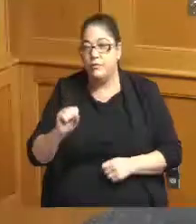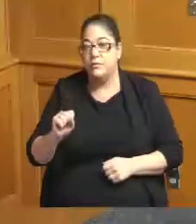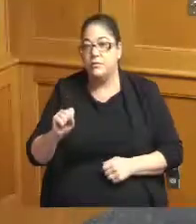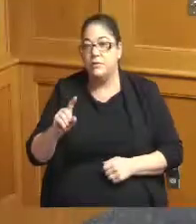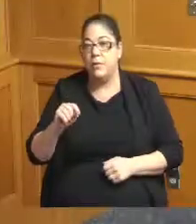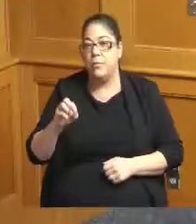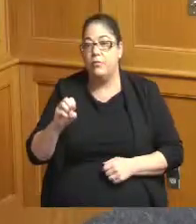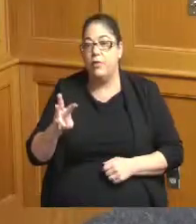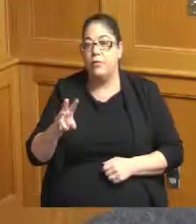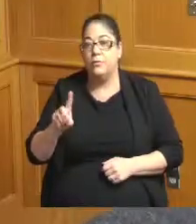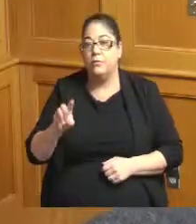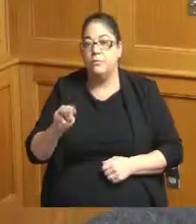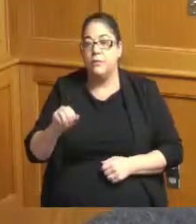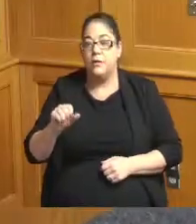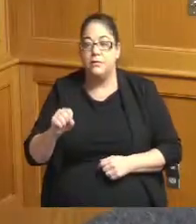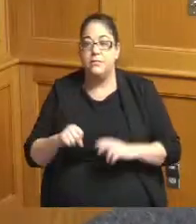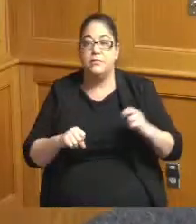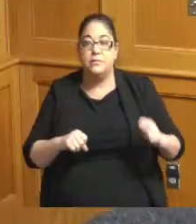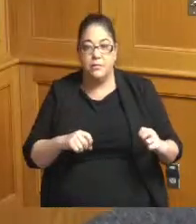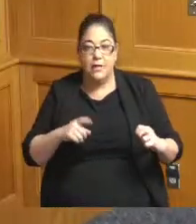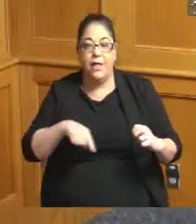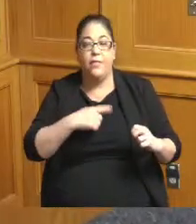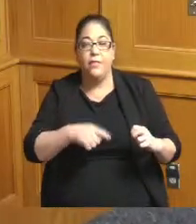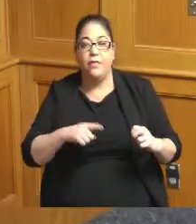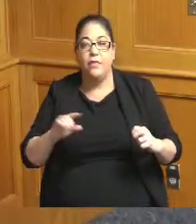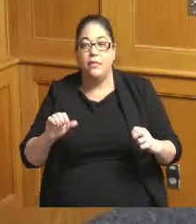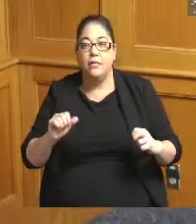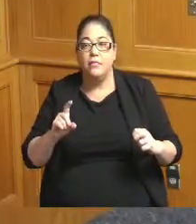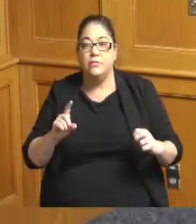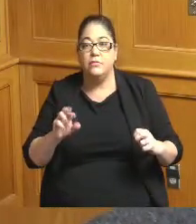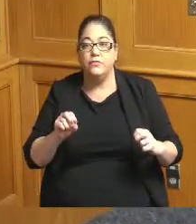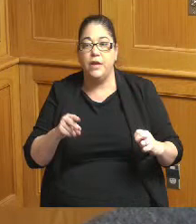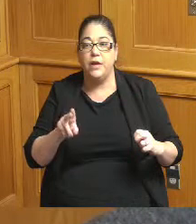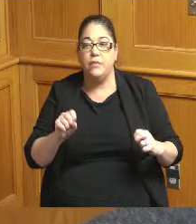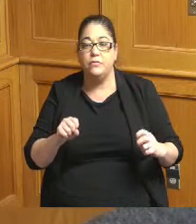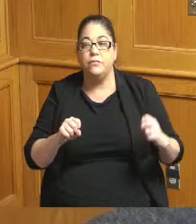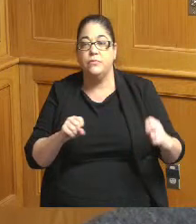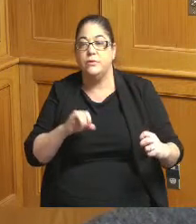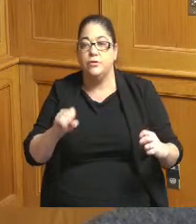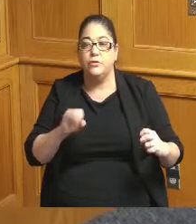we've got summer of Dumas President of the Board we will start we have a few things on our agenda